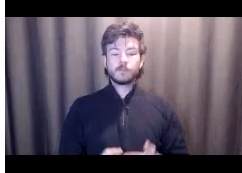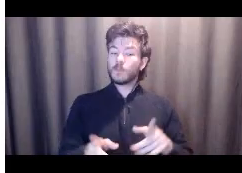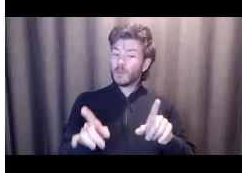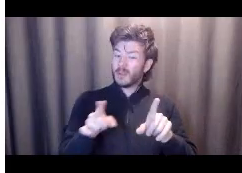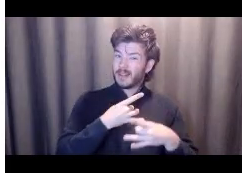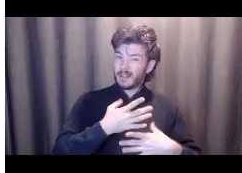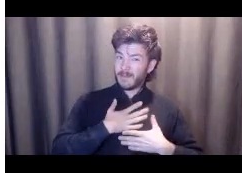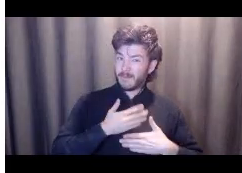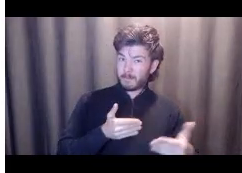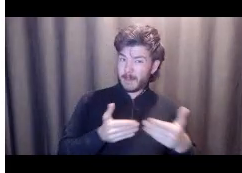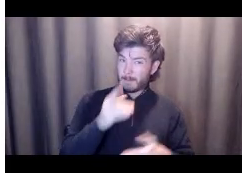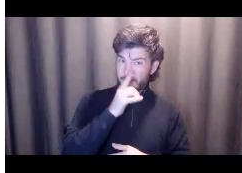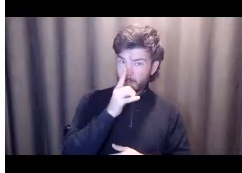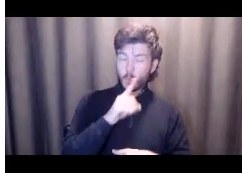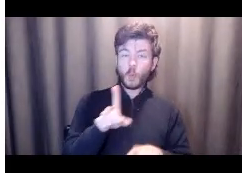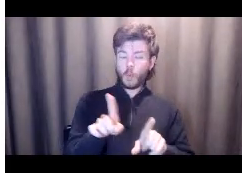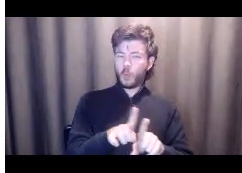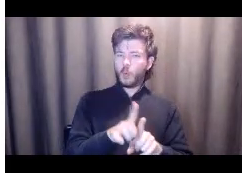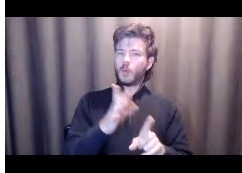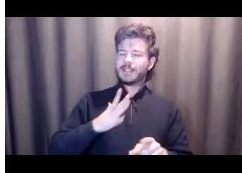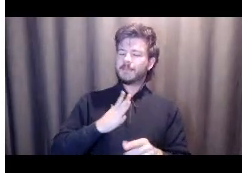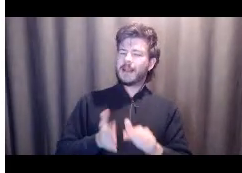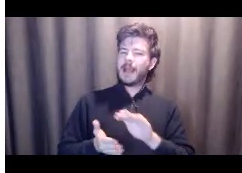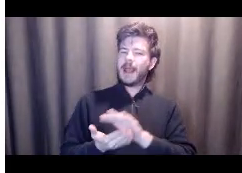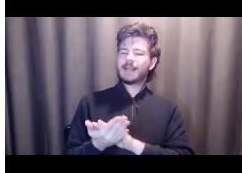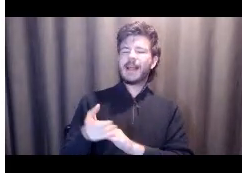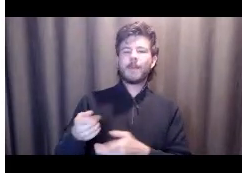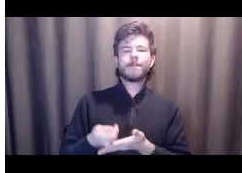This is when a participant is asked to provide